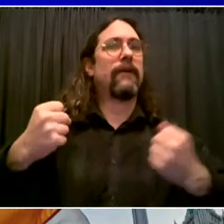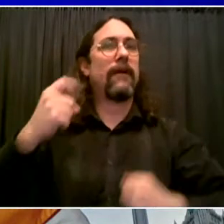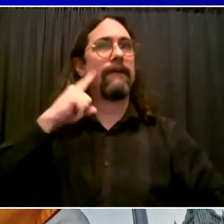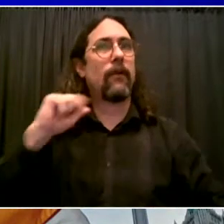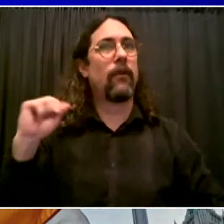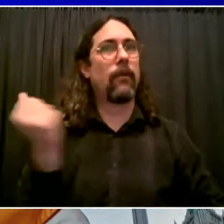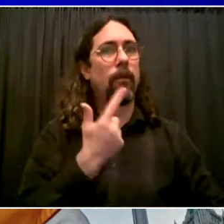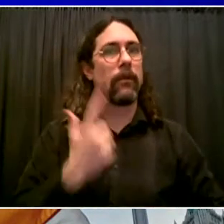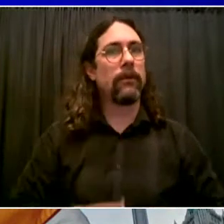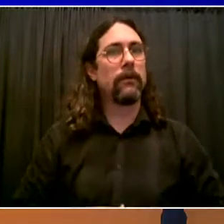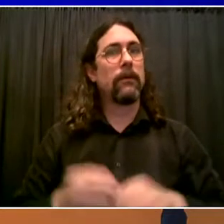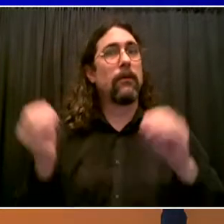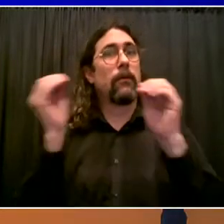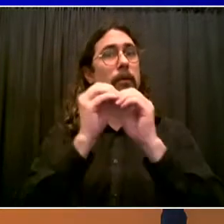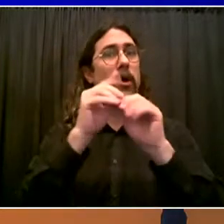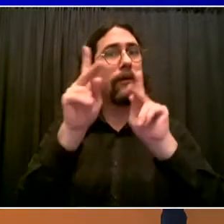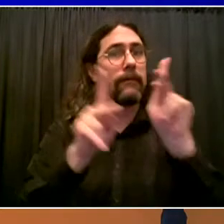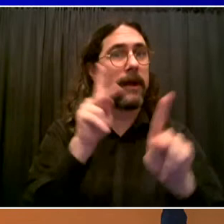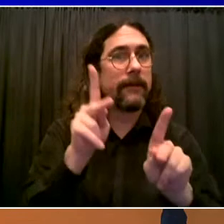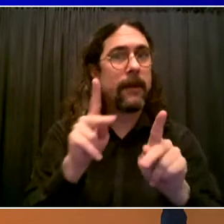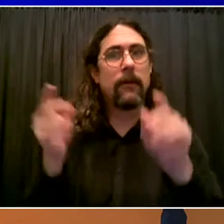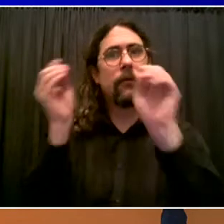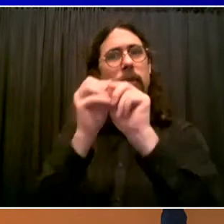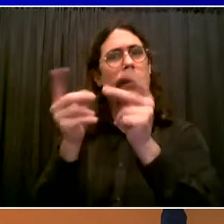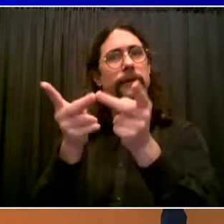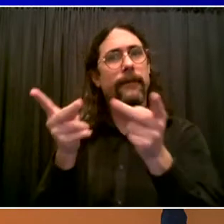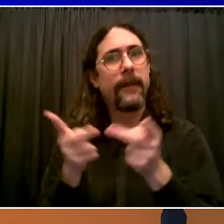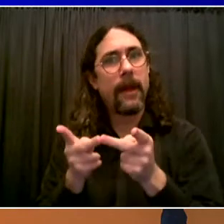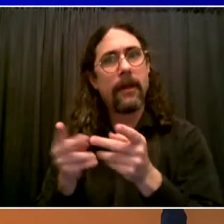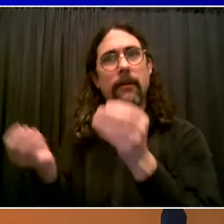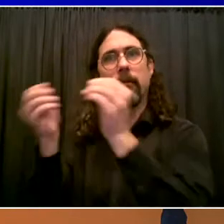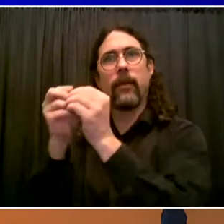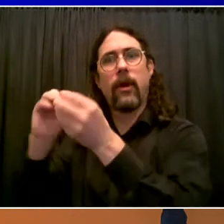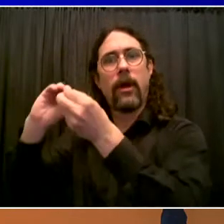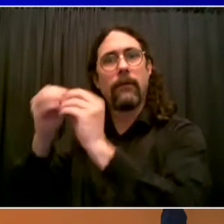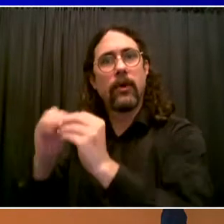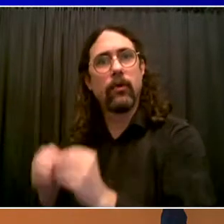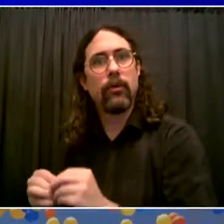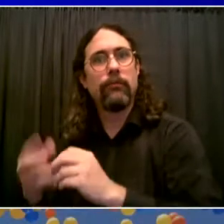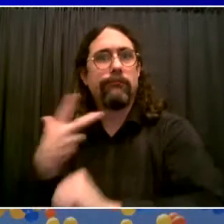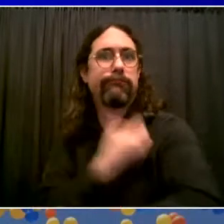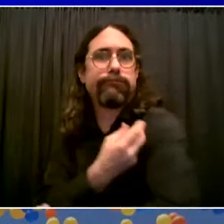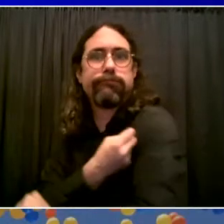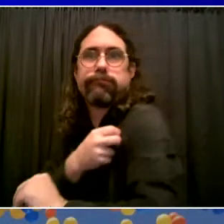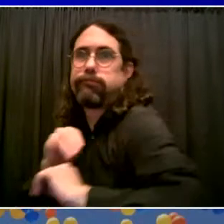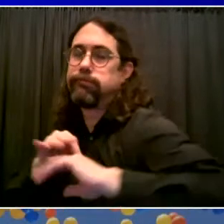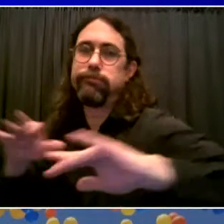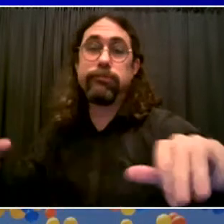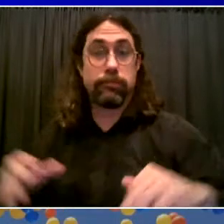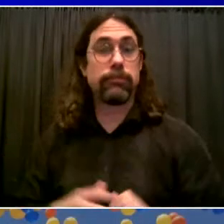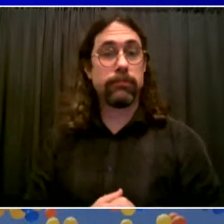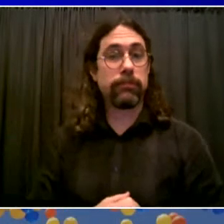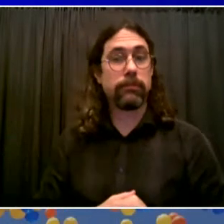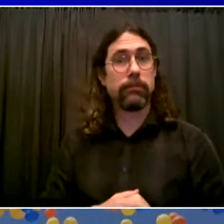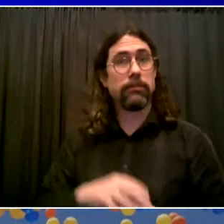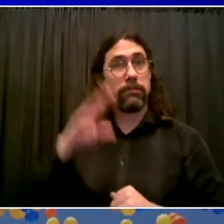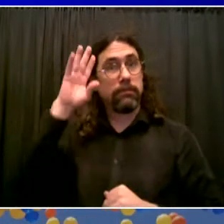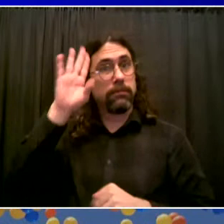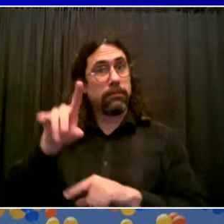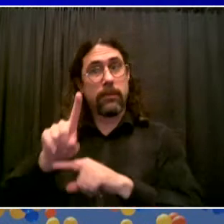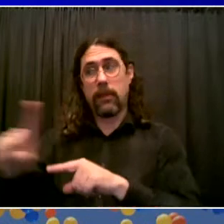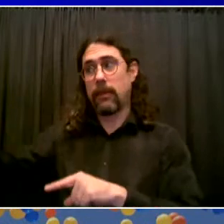LOOKS LIKE.